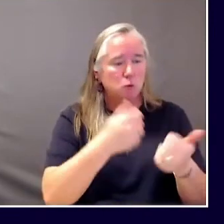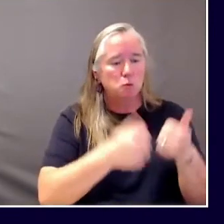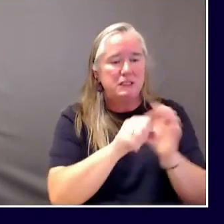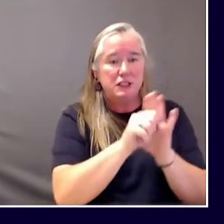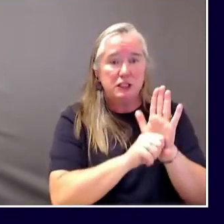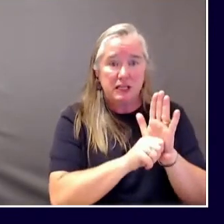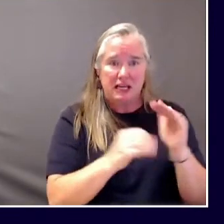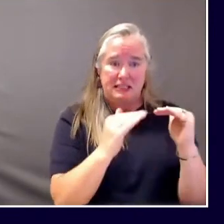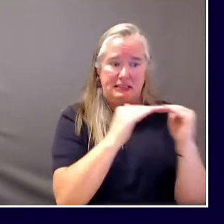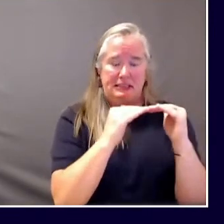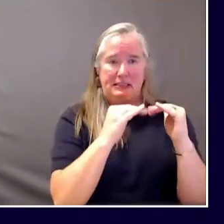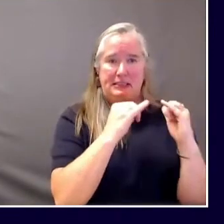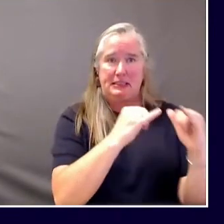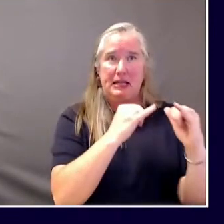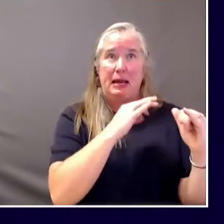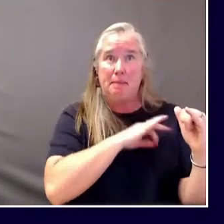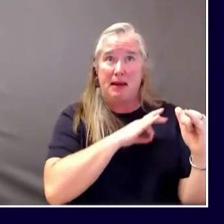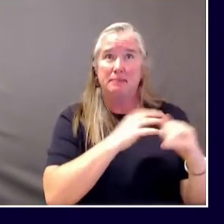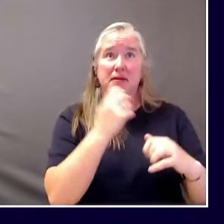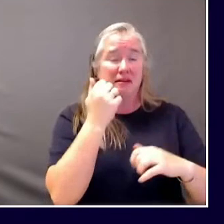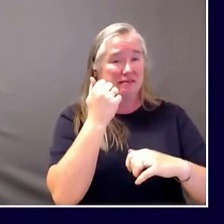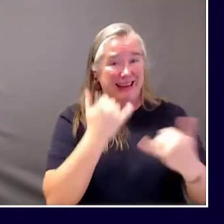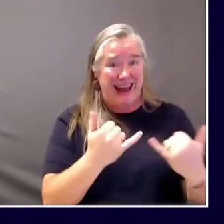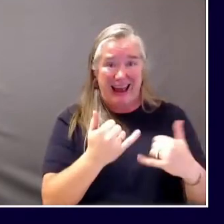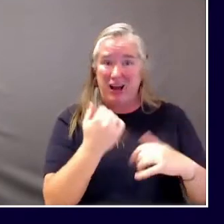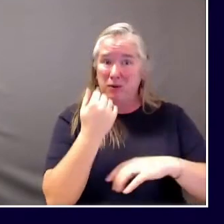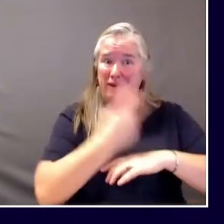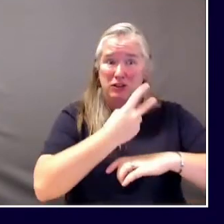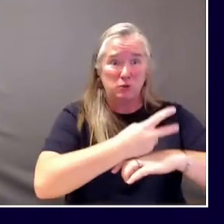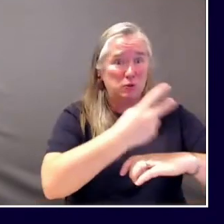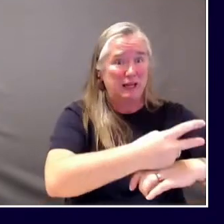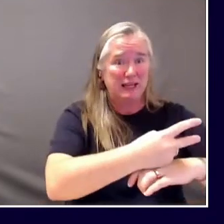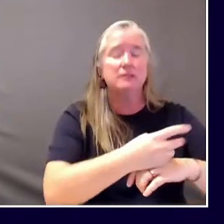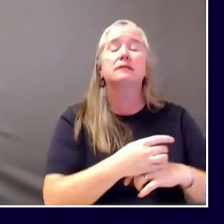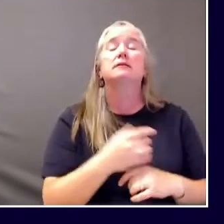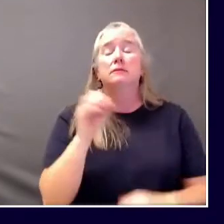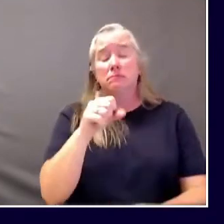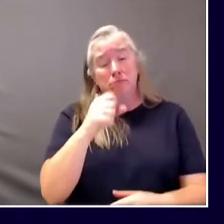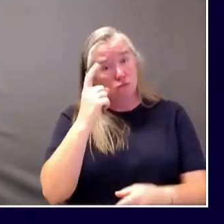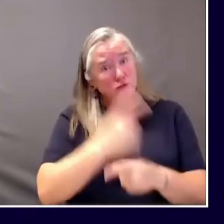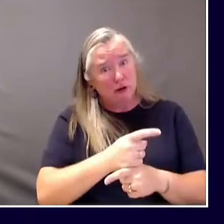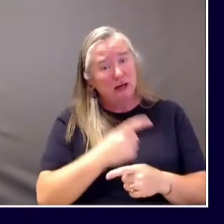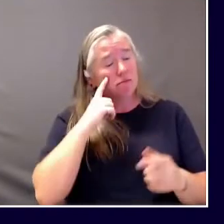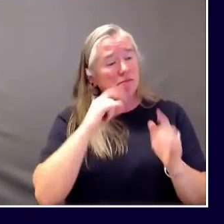and we're looking at some console concerning trends in